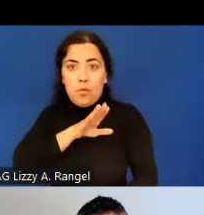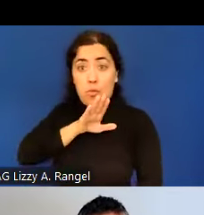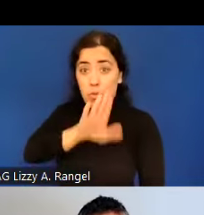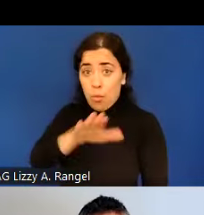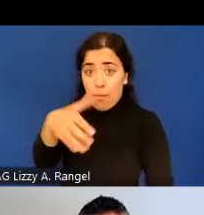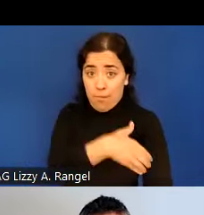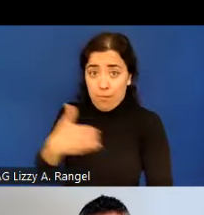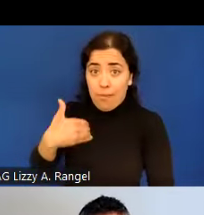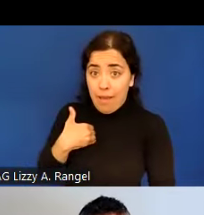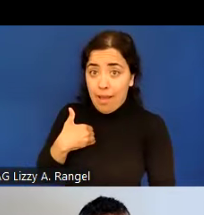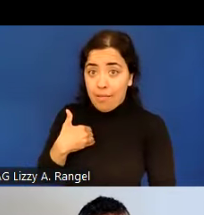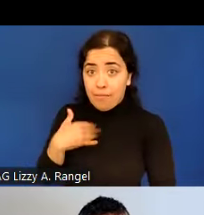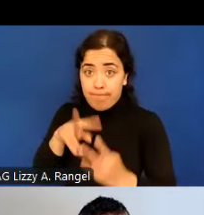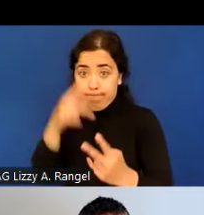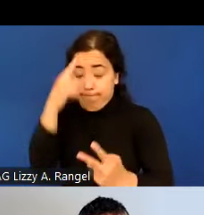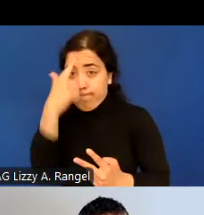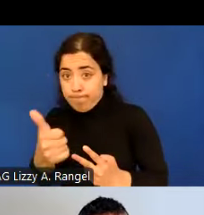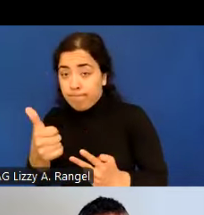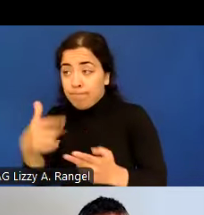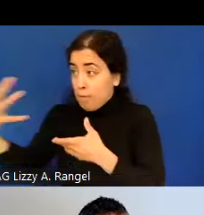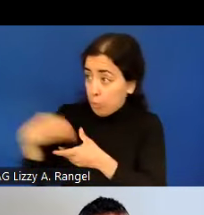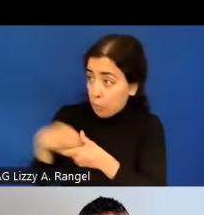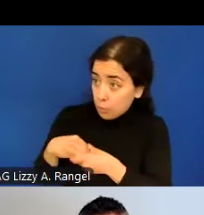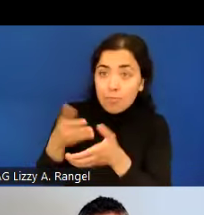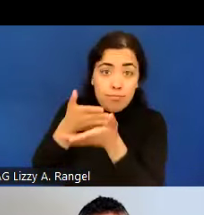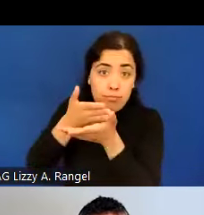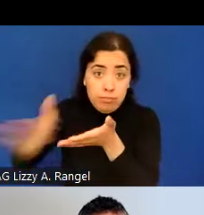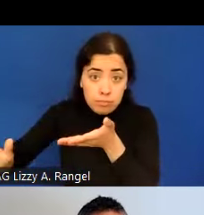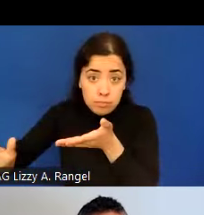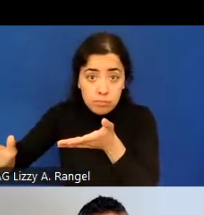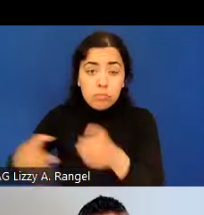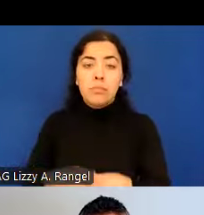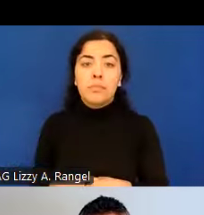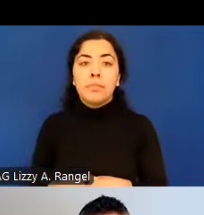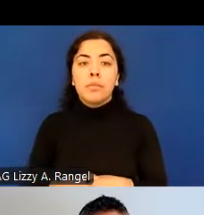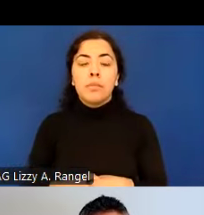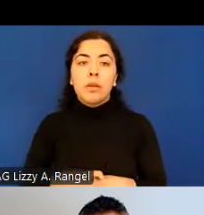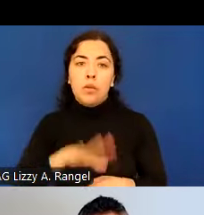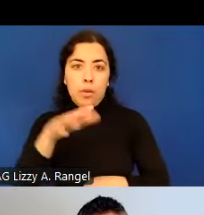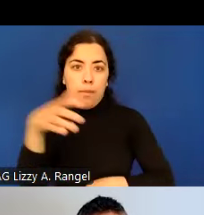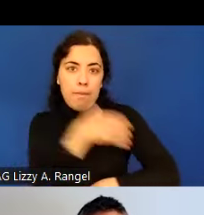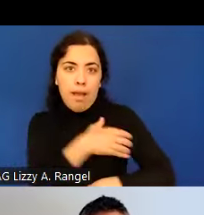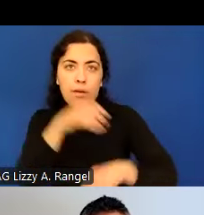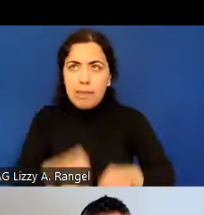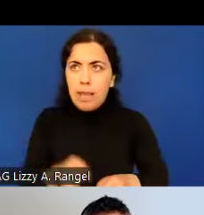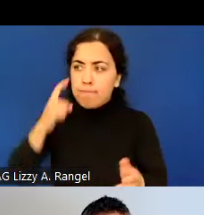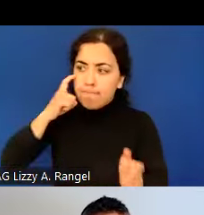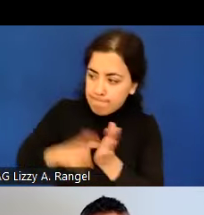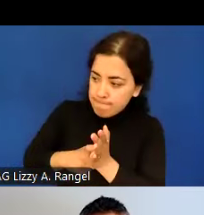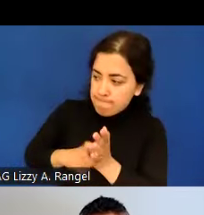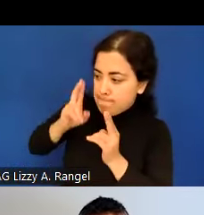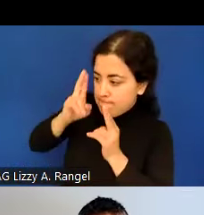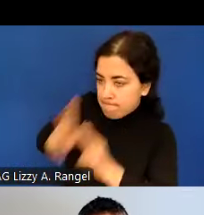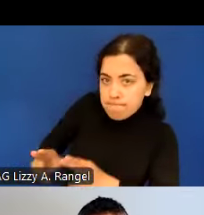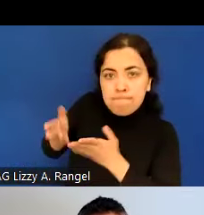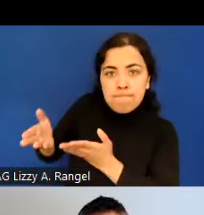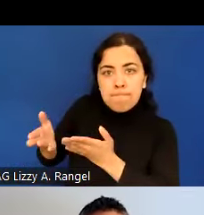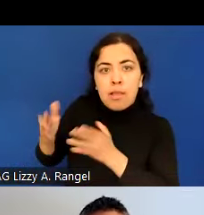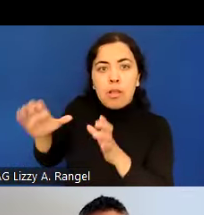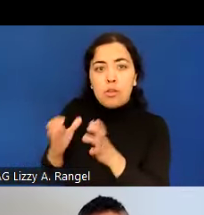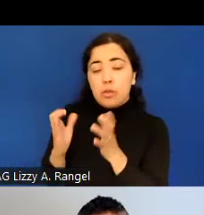include or exclude and your power to acknowledge and to do something about the potential hidden